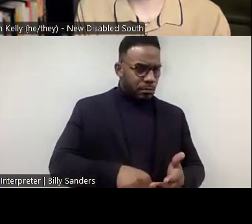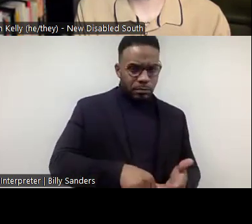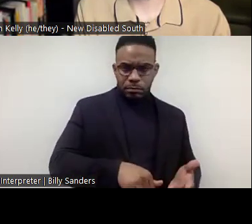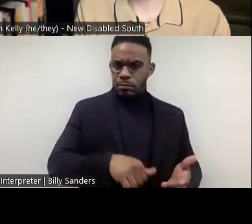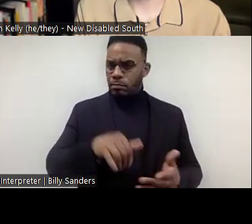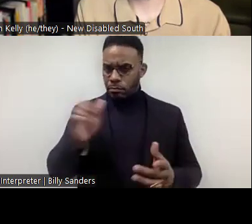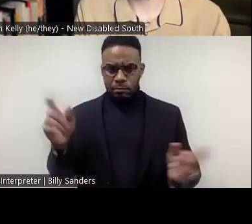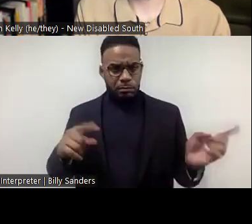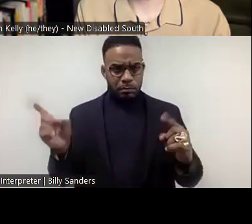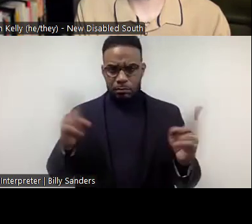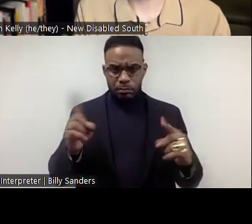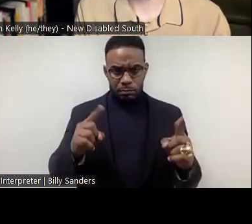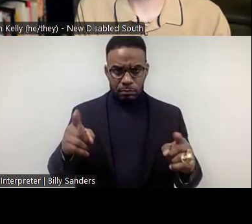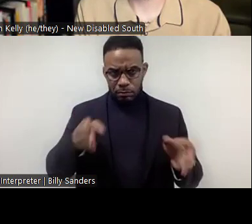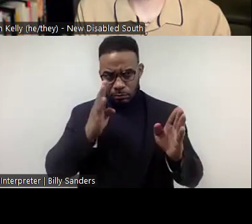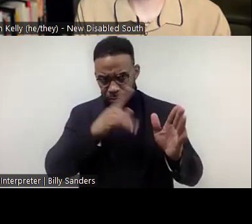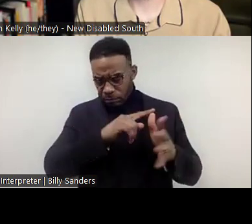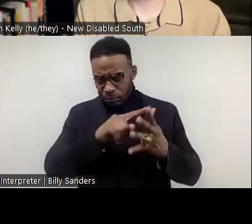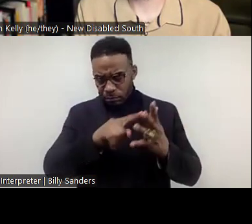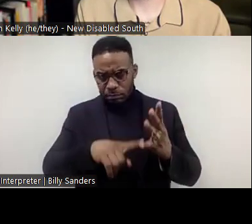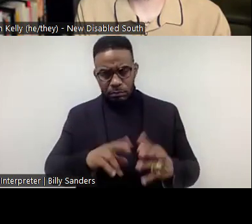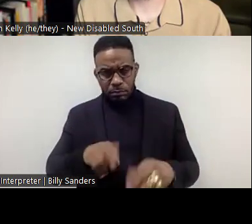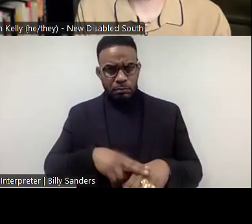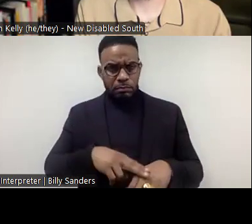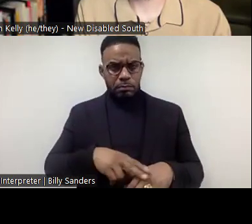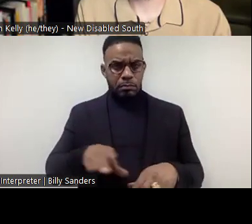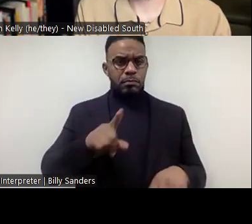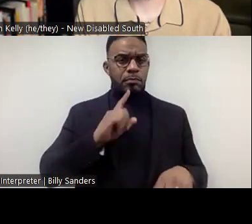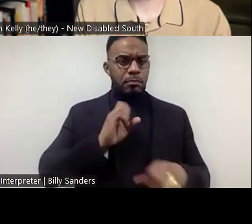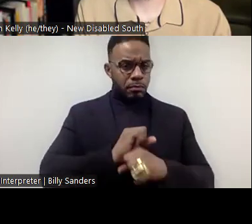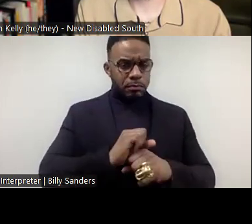like it, but every email, phone call, letter, they pay